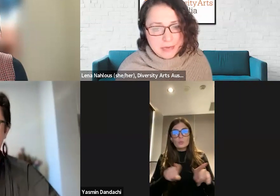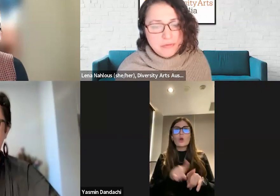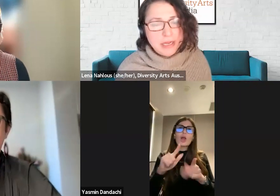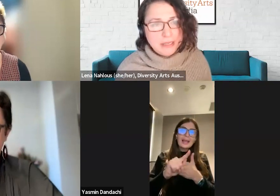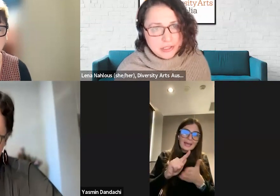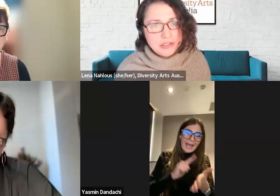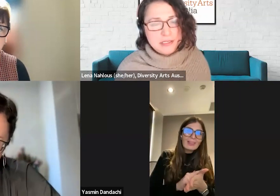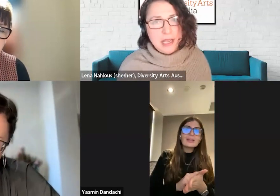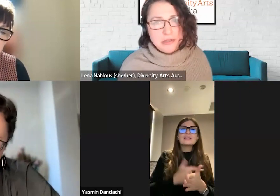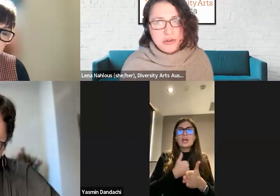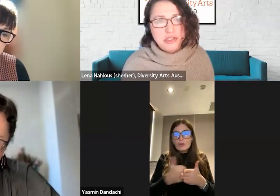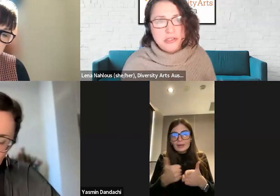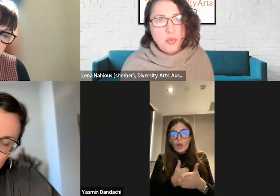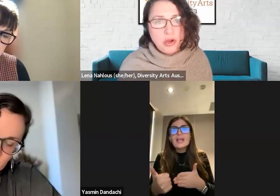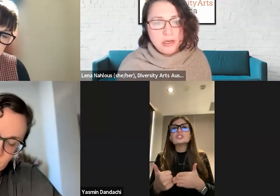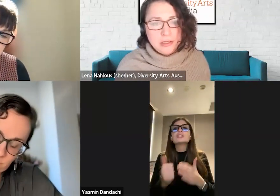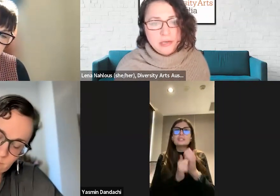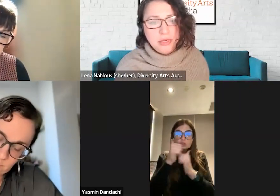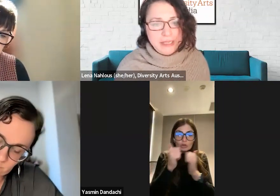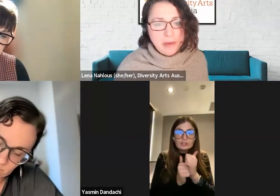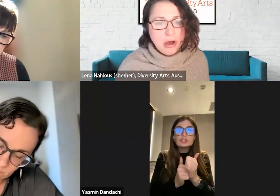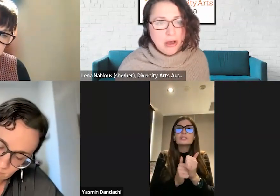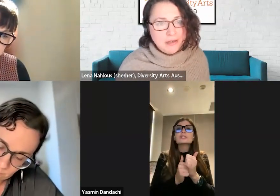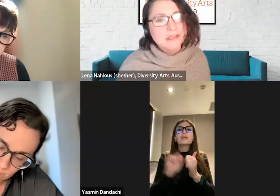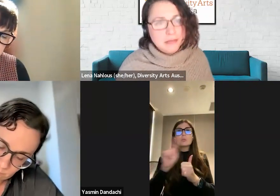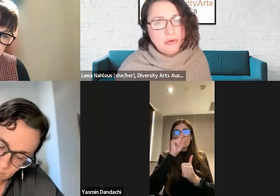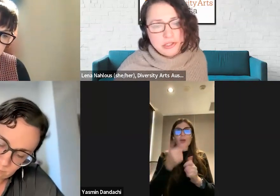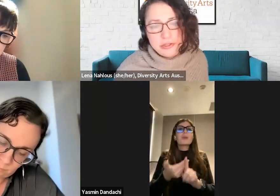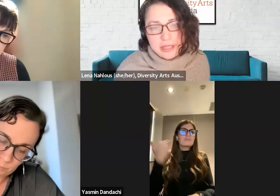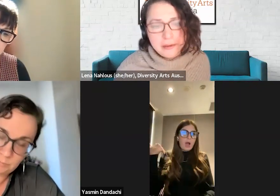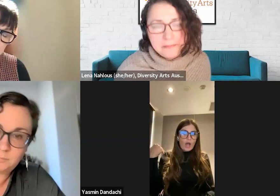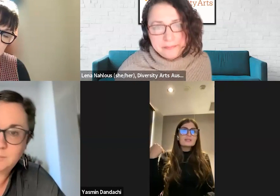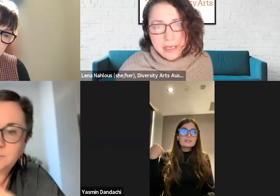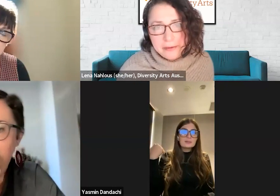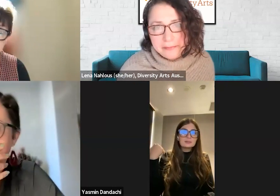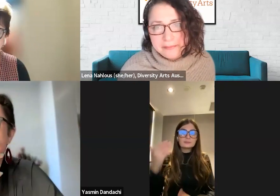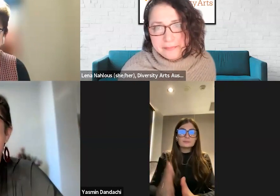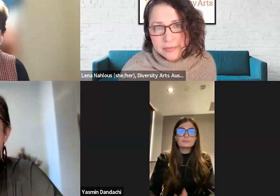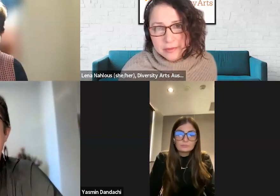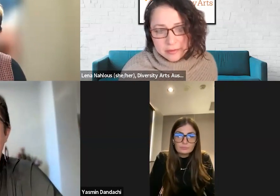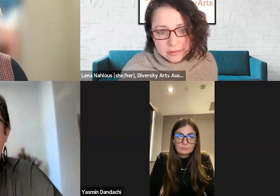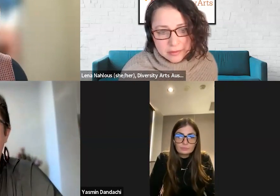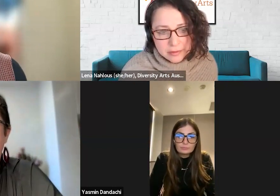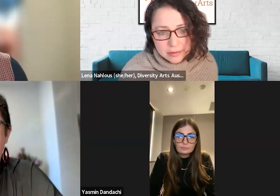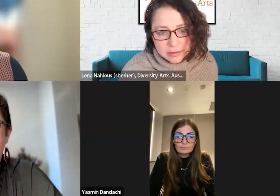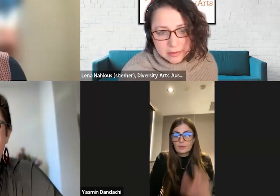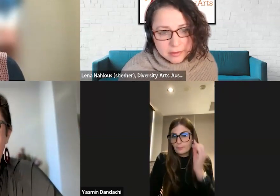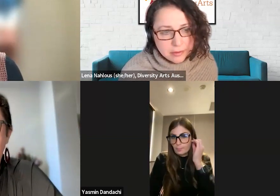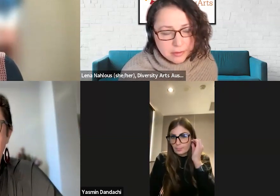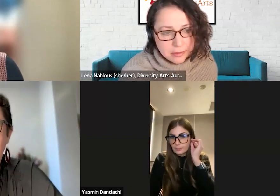and regulations and structures and what can we leave behind in order to do that, yeah. I think where we are at the moment,